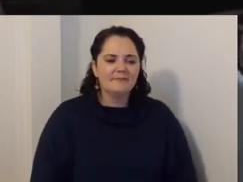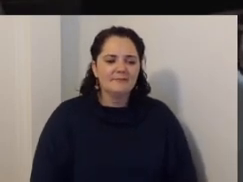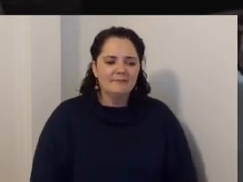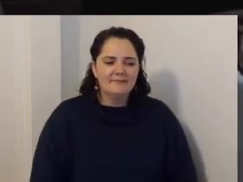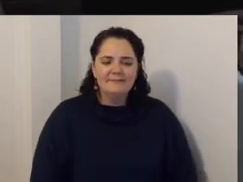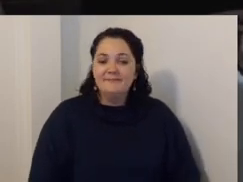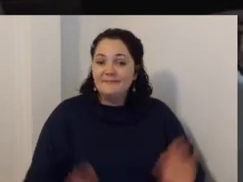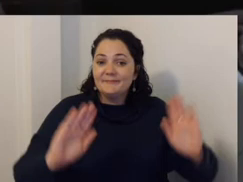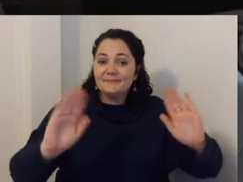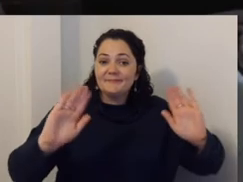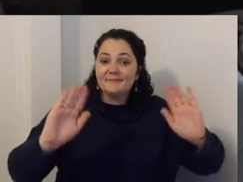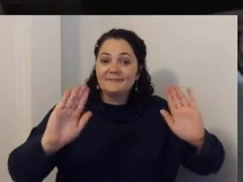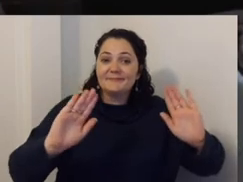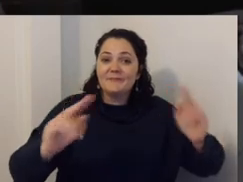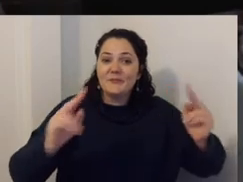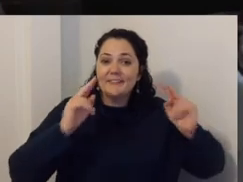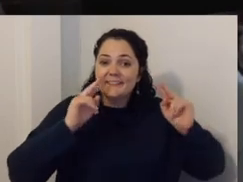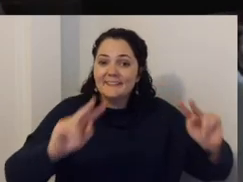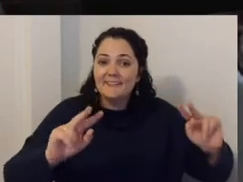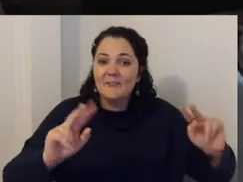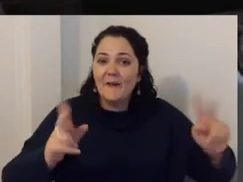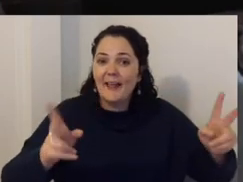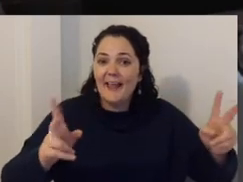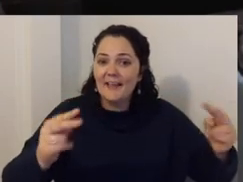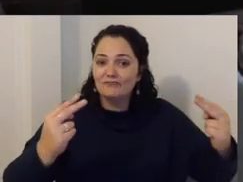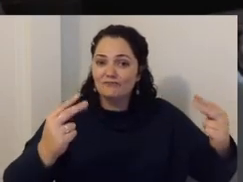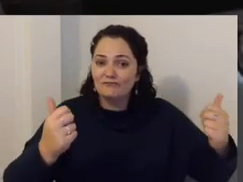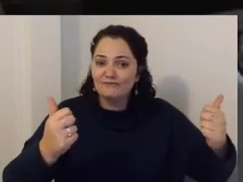good to see y'all again sorry I know you've just seen my hands floating in there for the last um